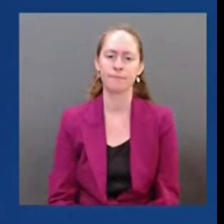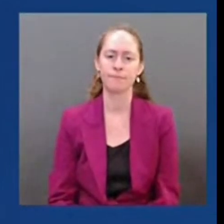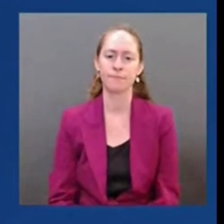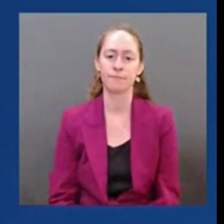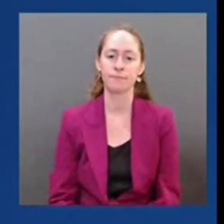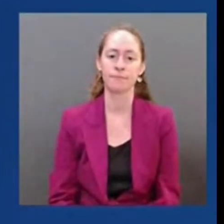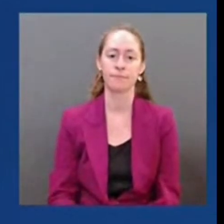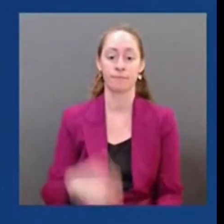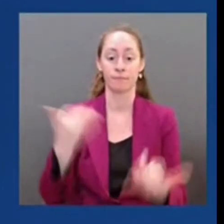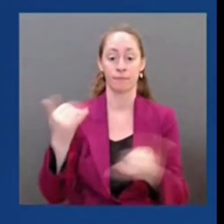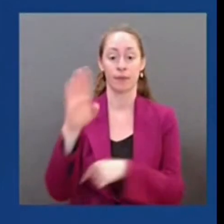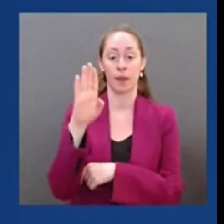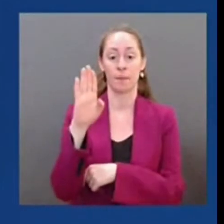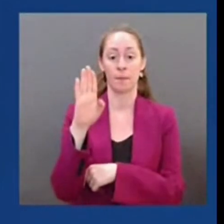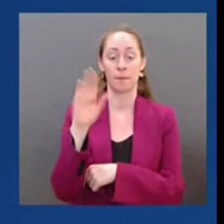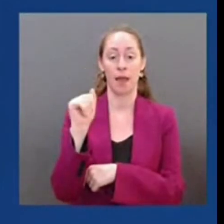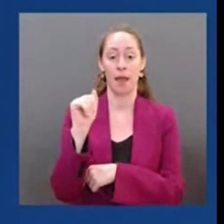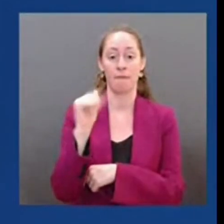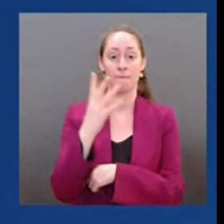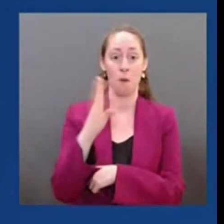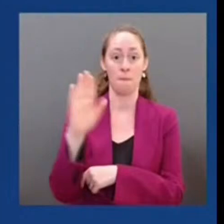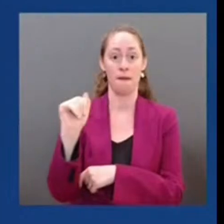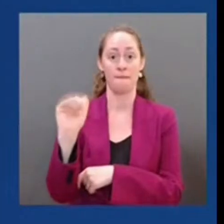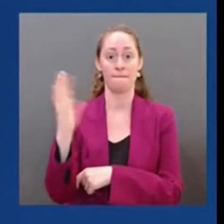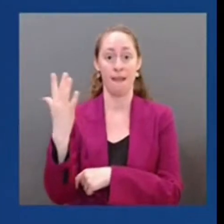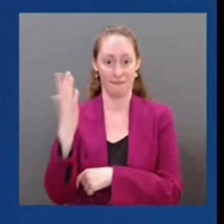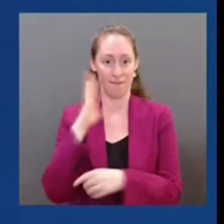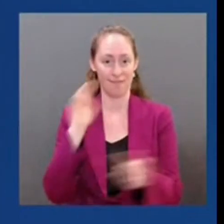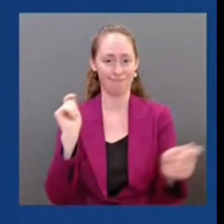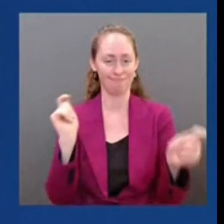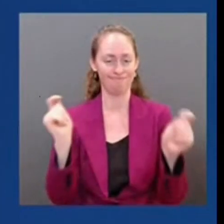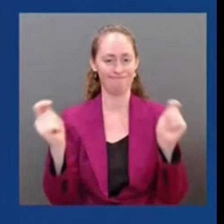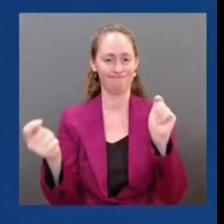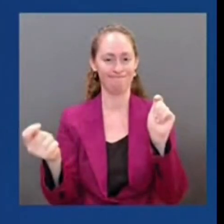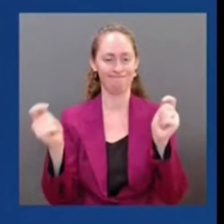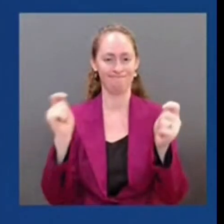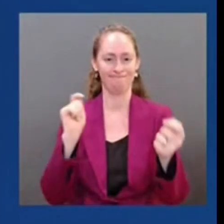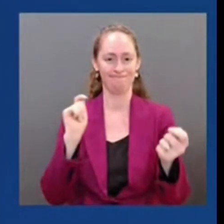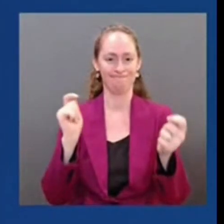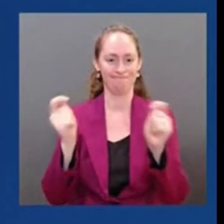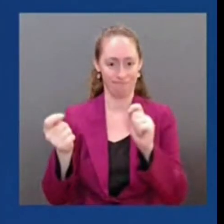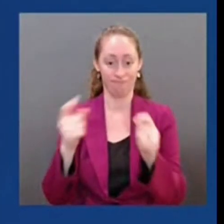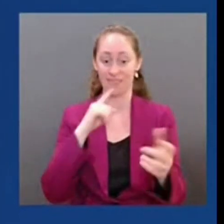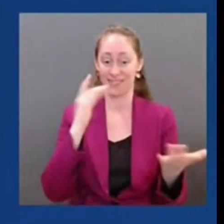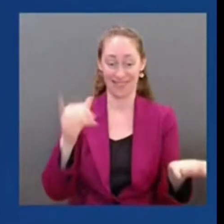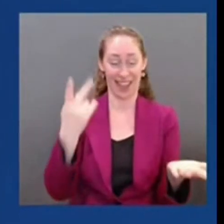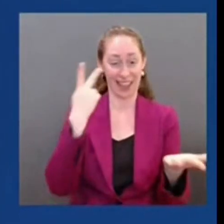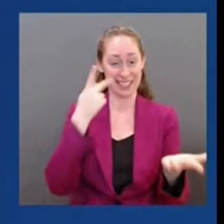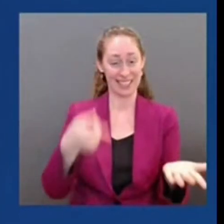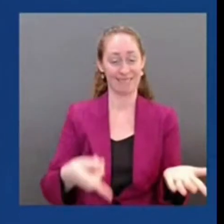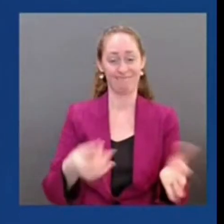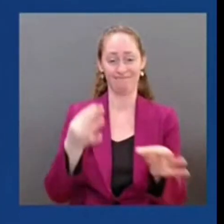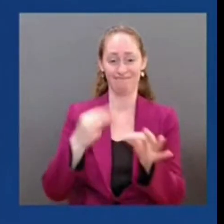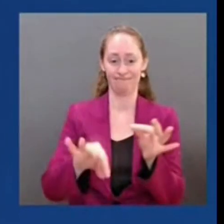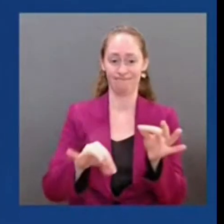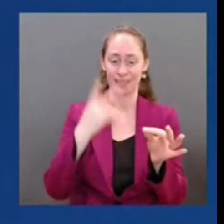PARTICULAR DOMINANCE WILL CONTINUE. WHY IS THAT THE CASE? NEXT SLIDE.